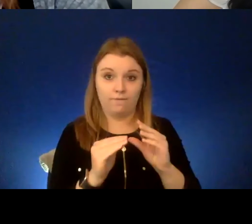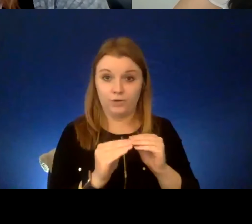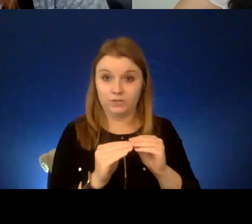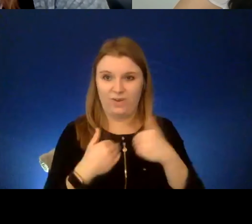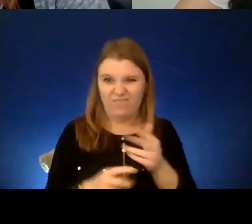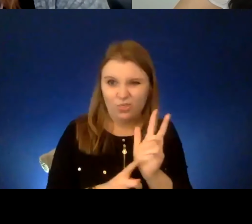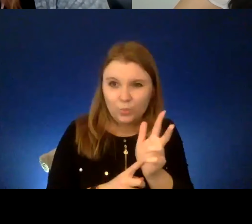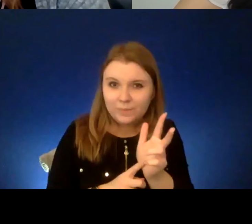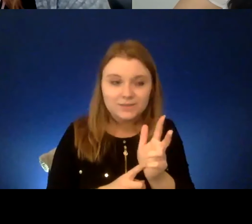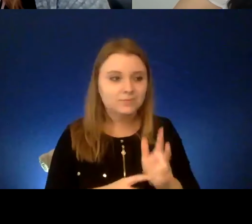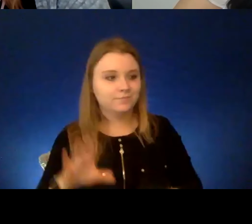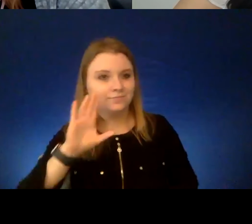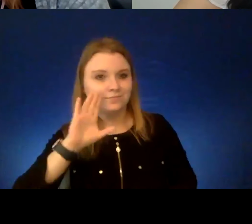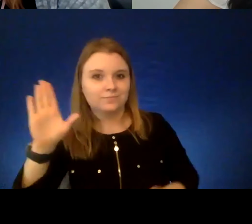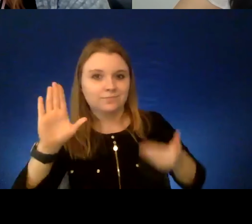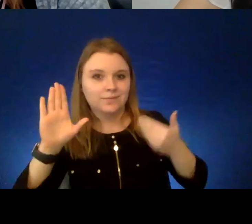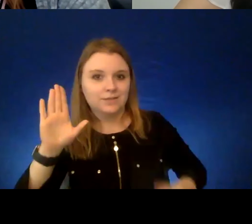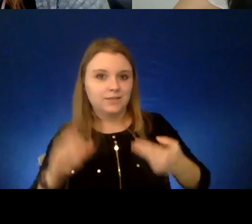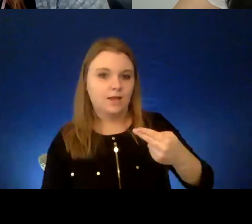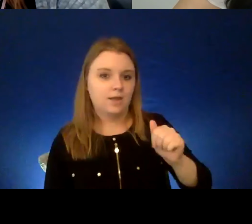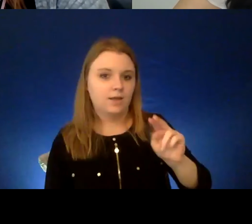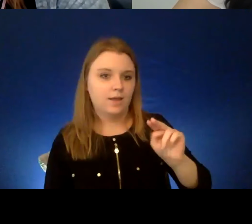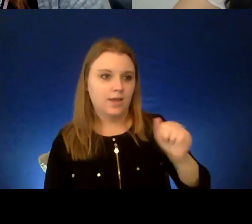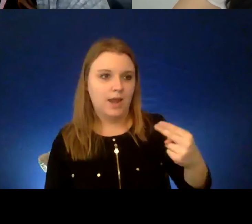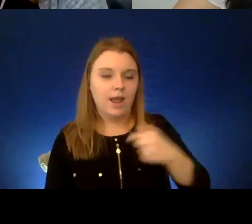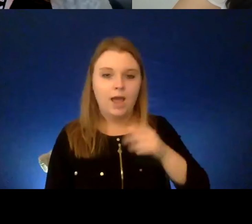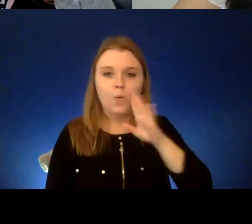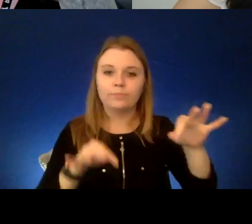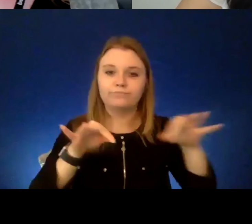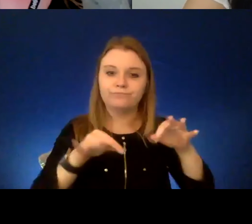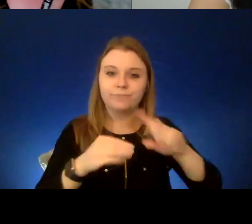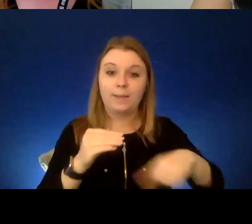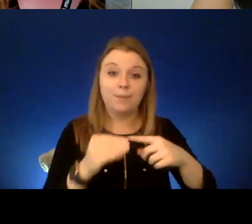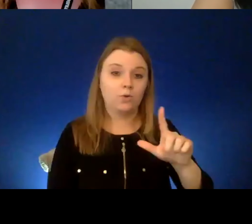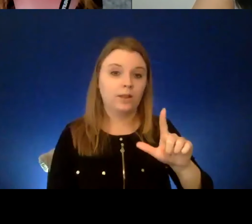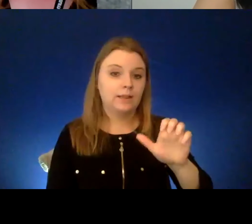Hi everyone. This is Hannah. I'll say a little bit about the LEAD Conference.